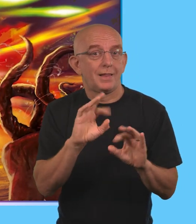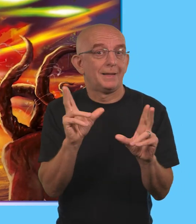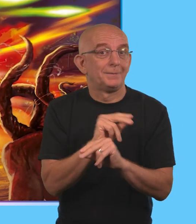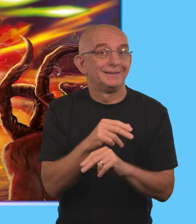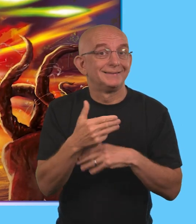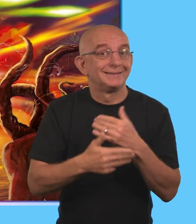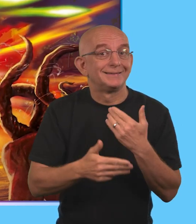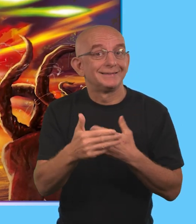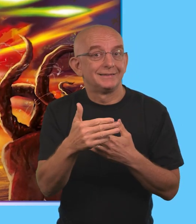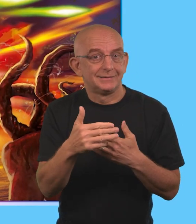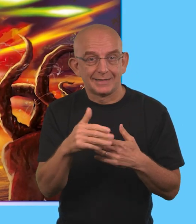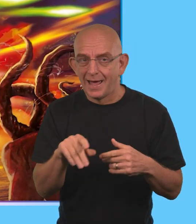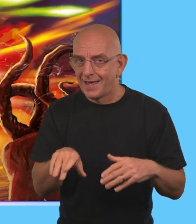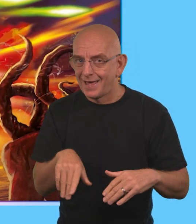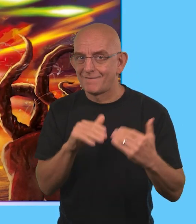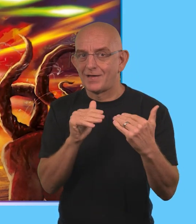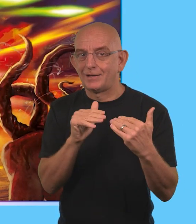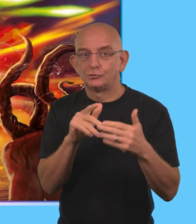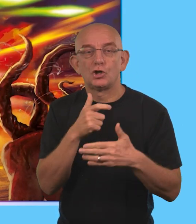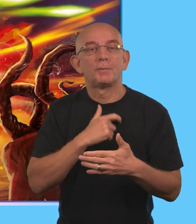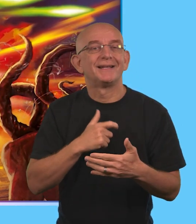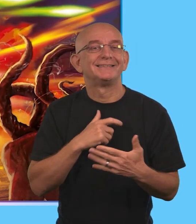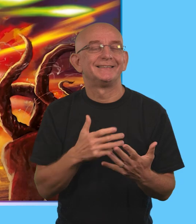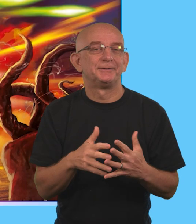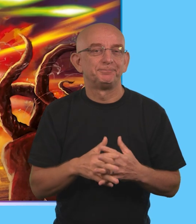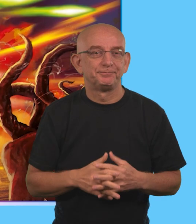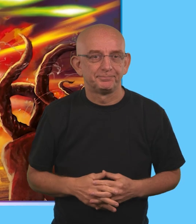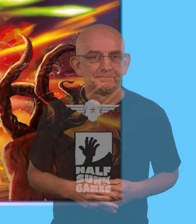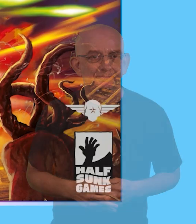so you don't miss a single thing about Blow Up: Avenge Humanity.